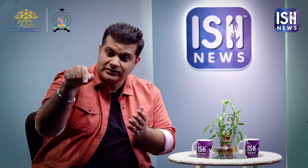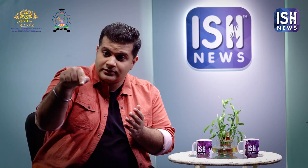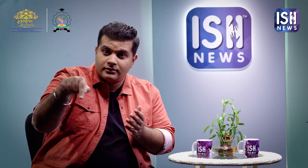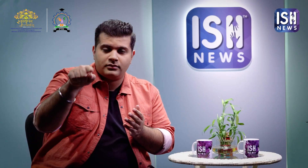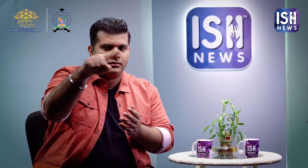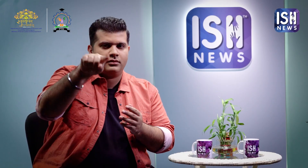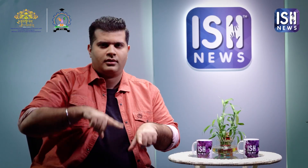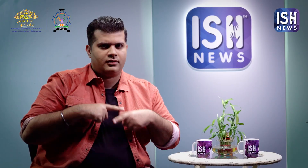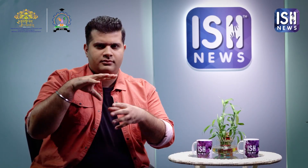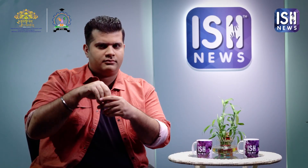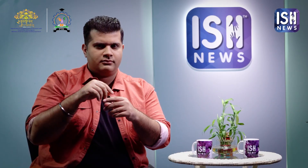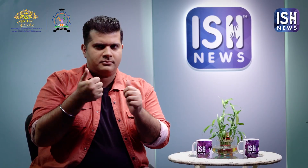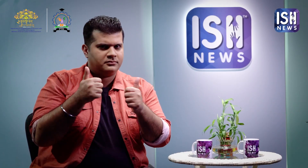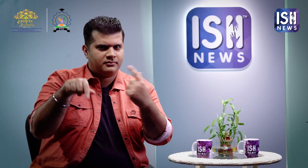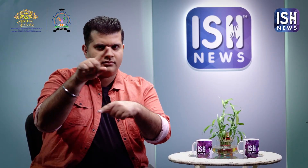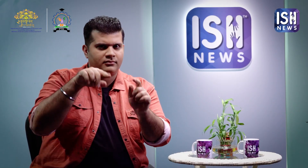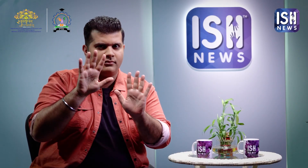It would be difficult for us of today times to live there.